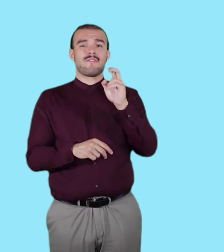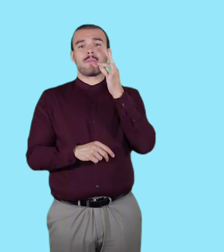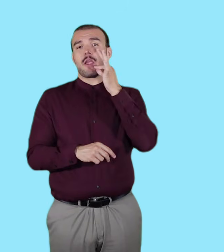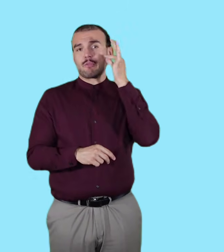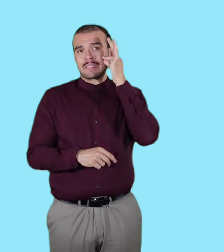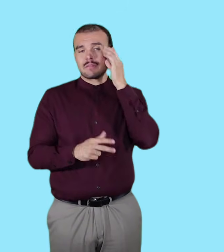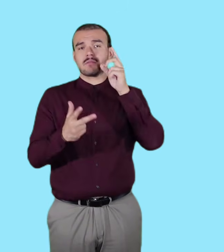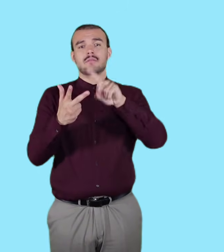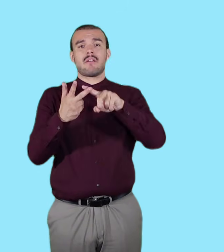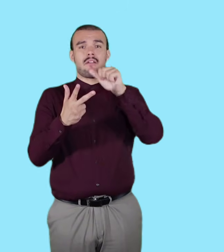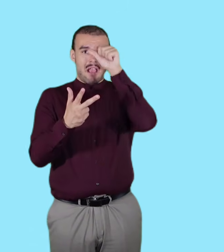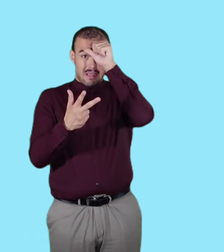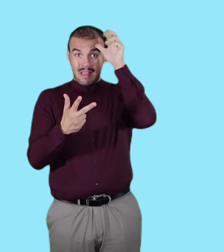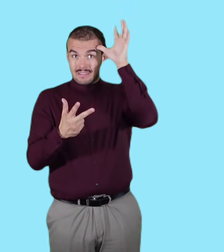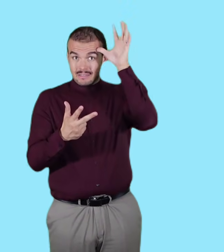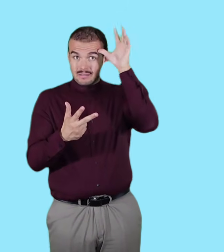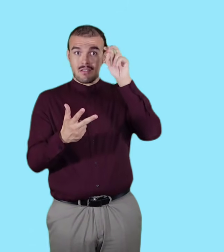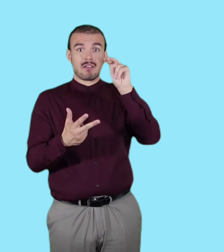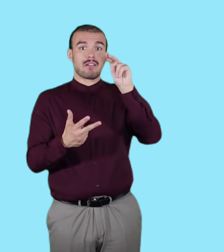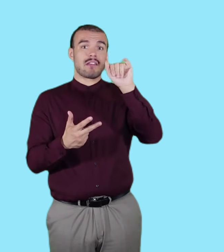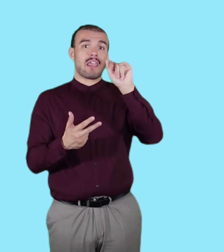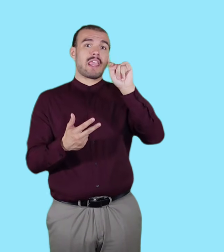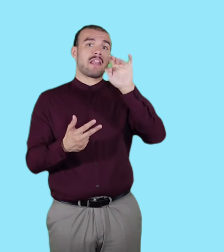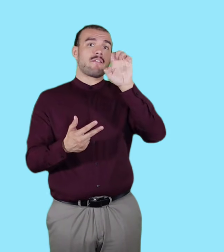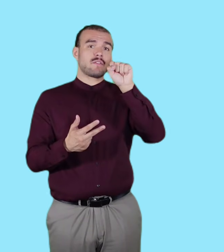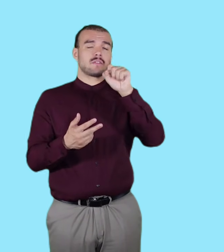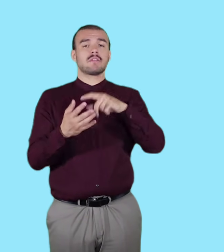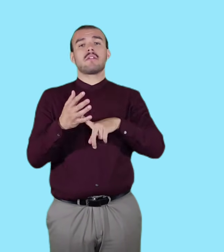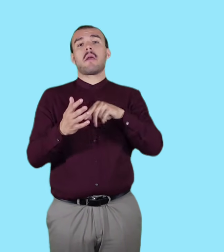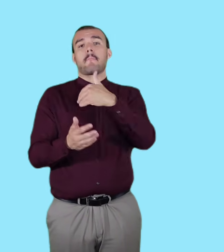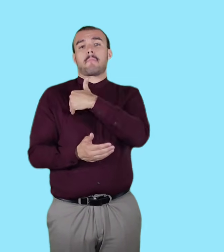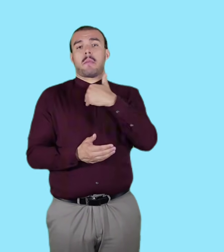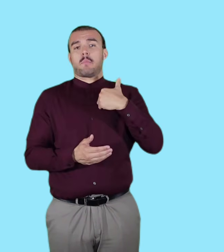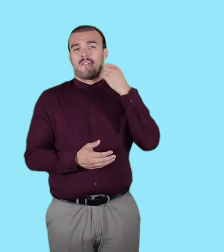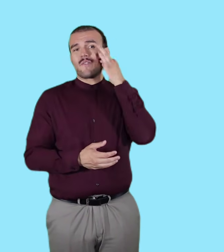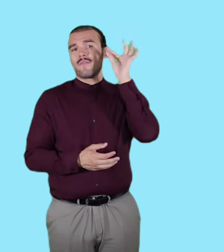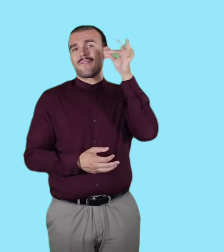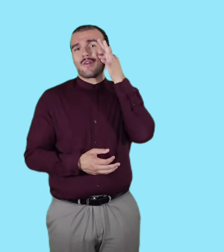Alaska Natives, members of federally recognized tribes,